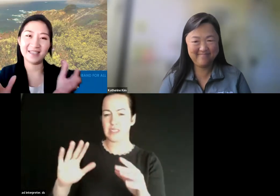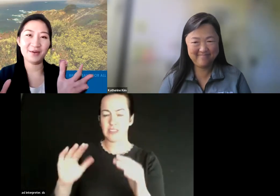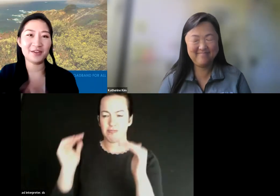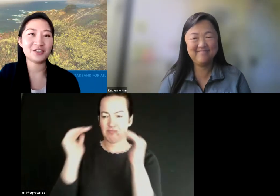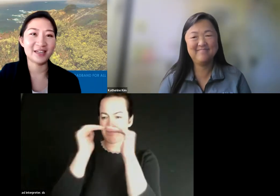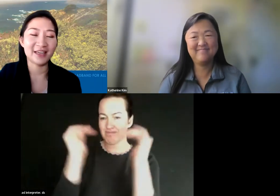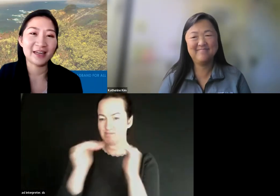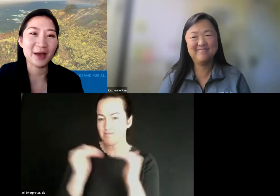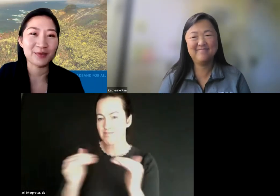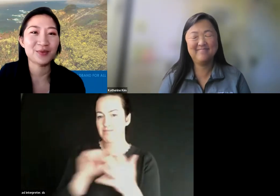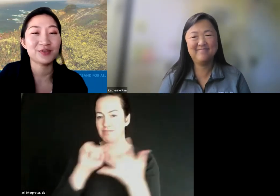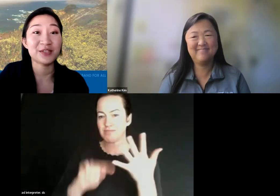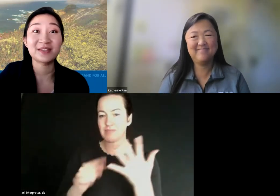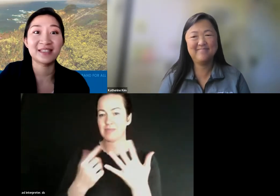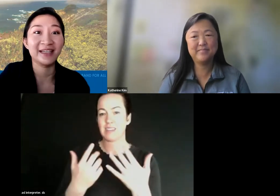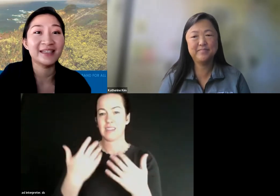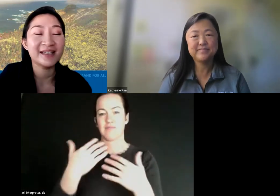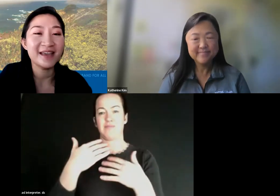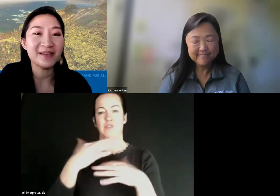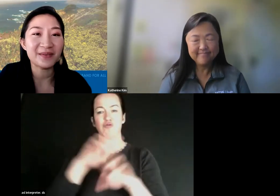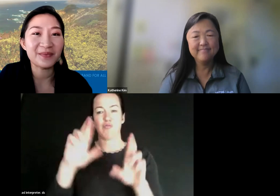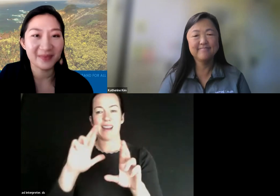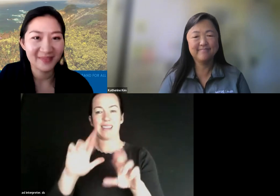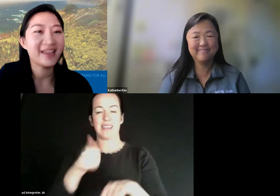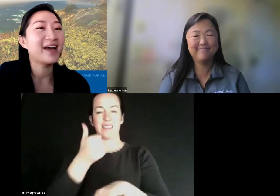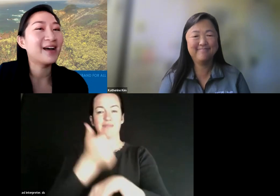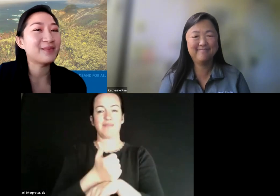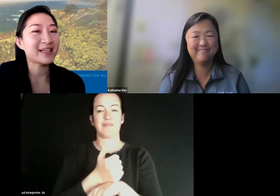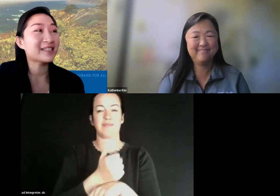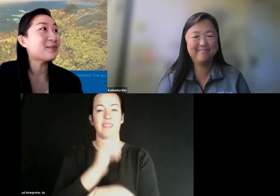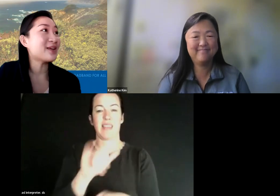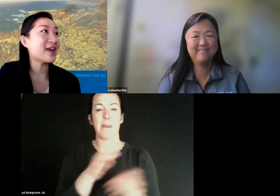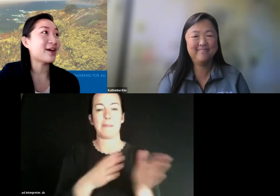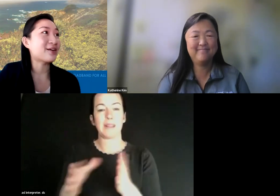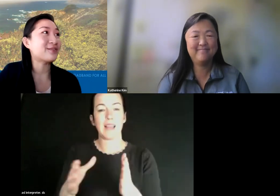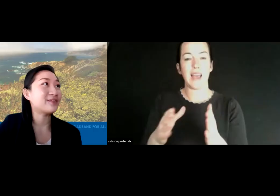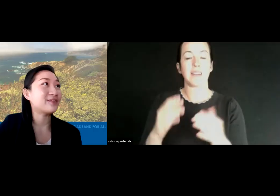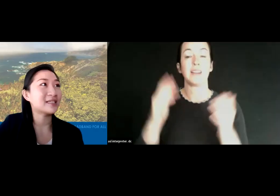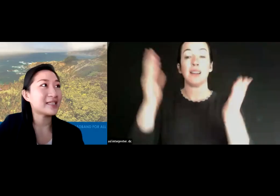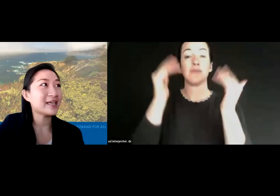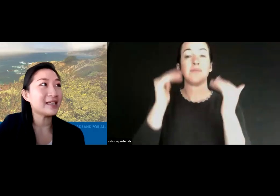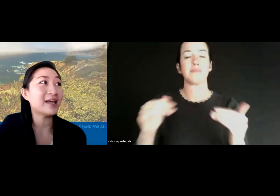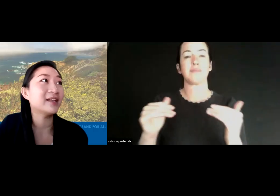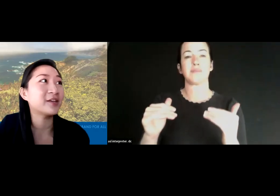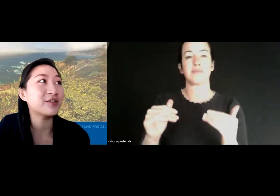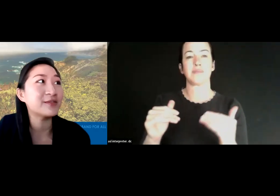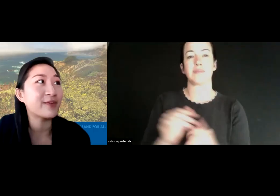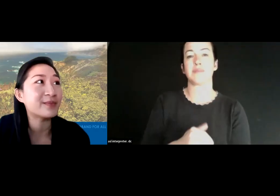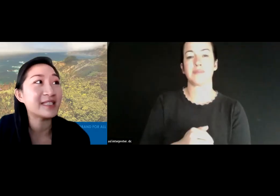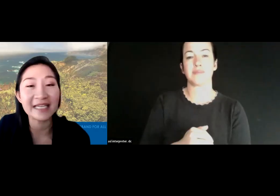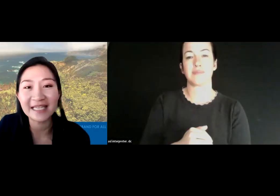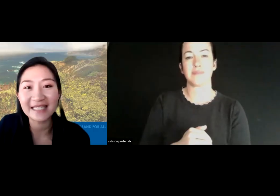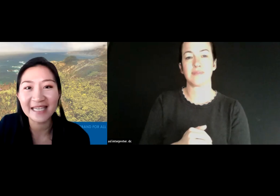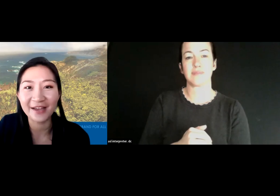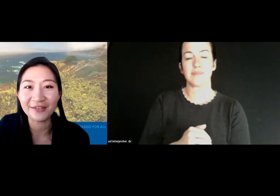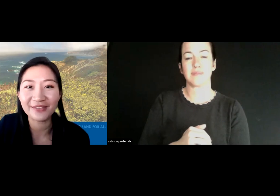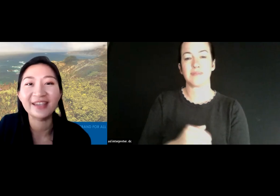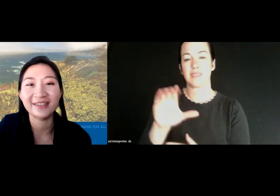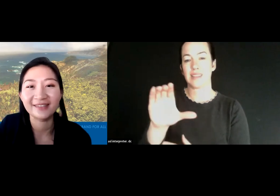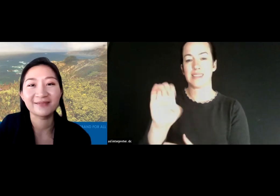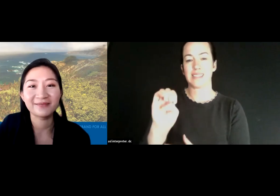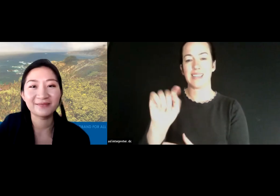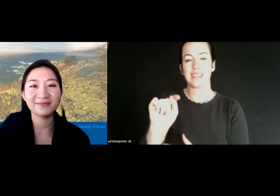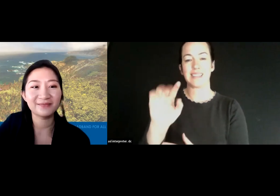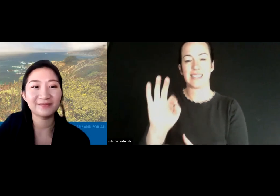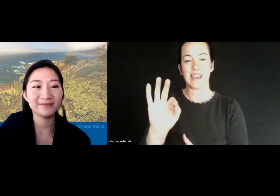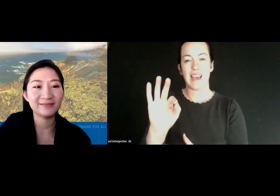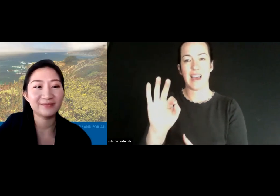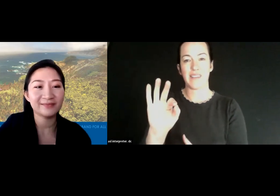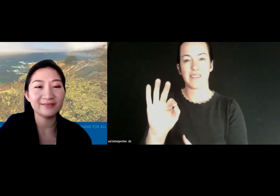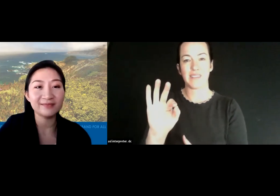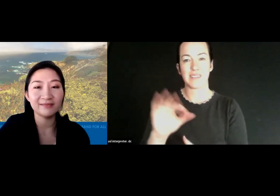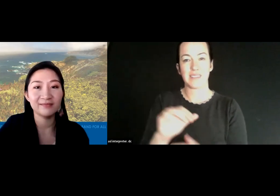intervention that you and your team signed sure. Next up we have Leticia. Thank you so much. And,